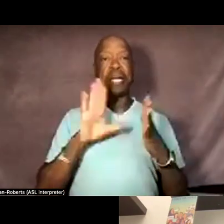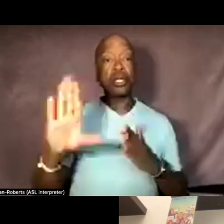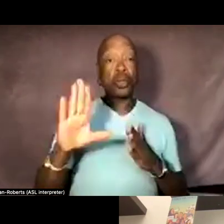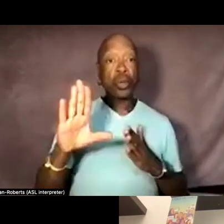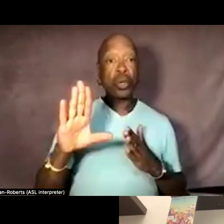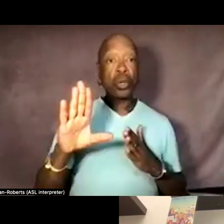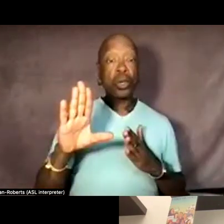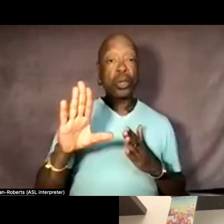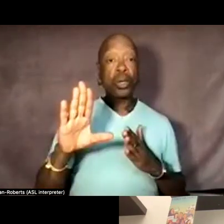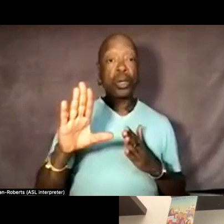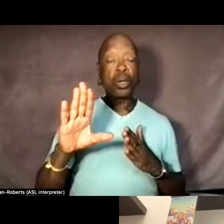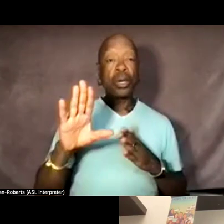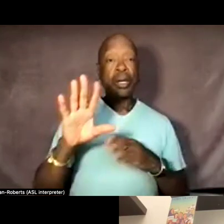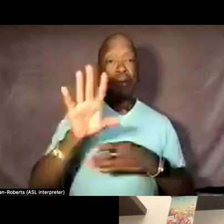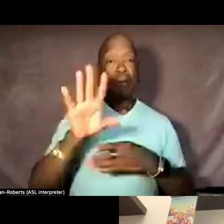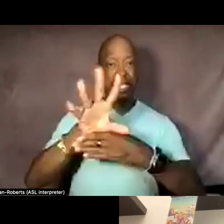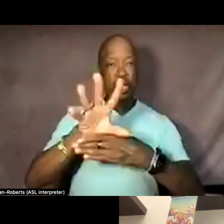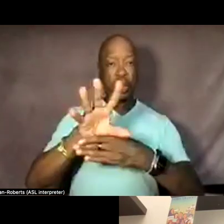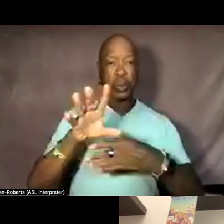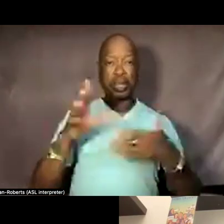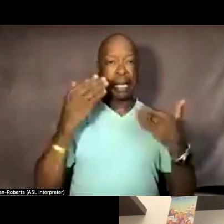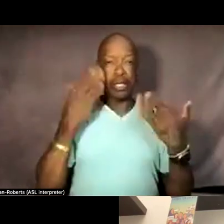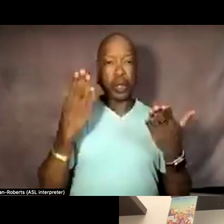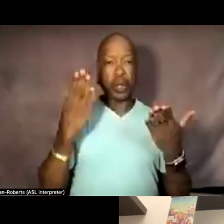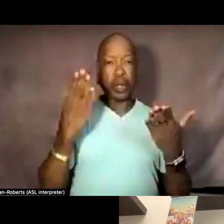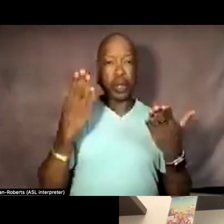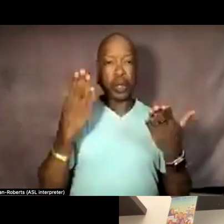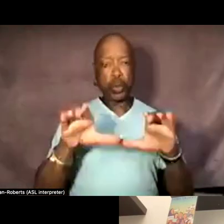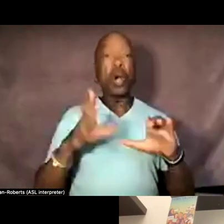don't know if there's anything we're able to do about that um seems like maybe your internet is